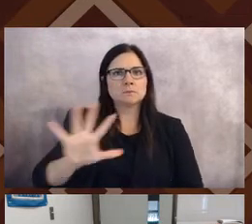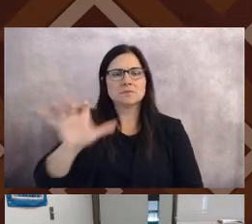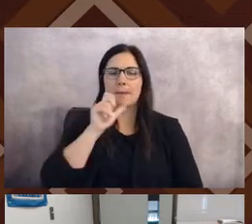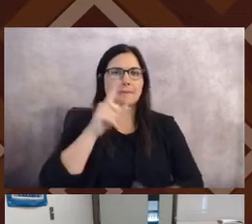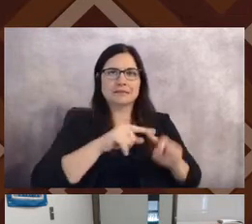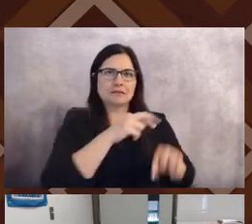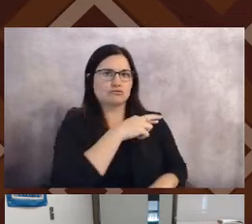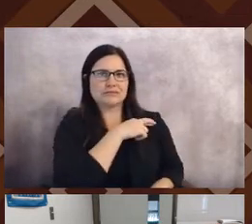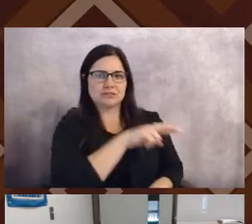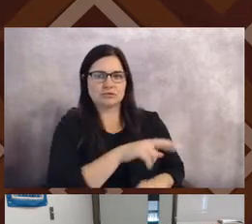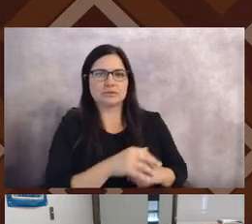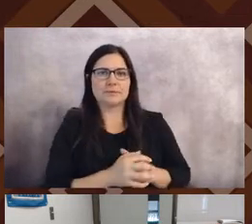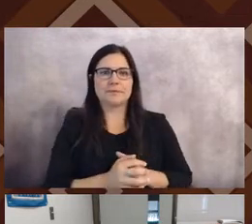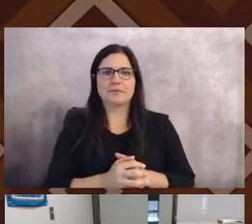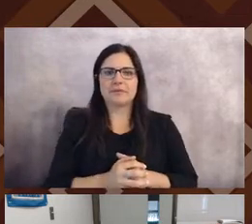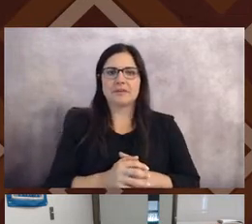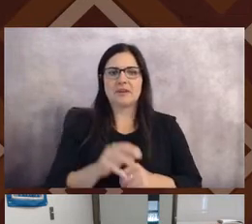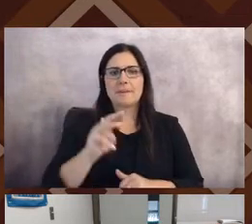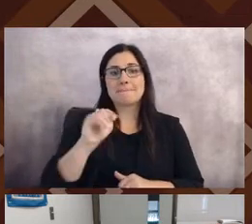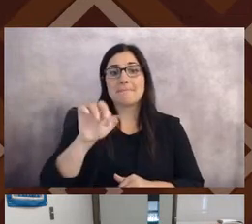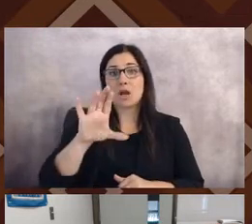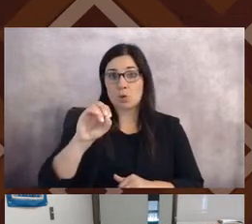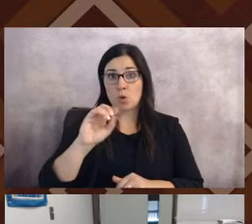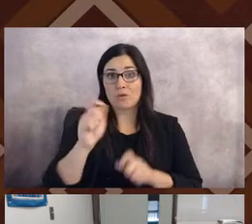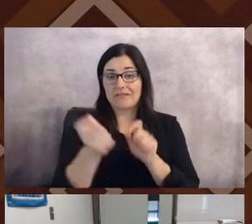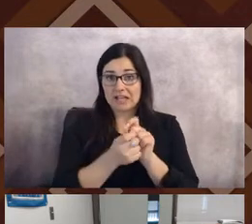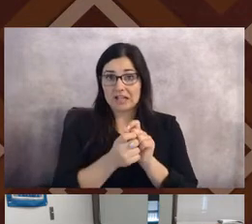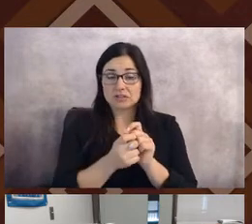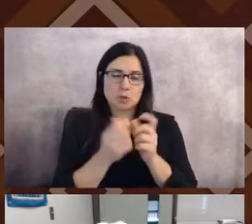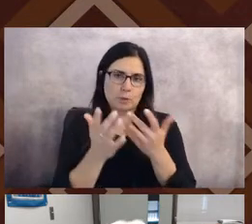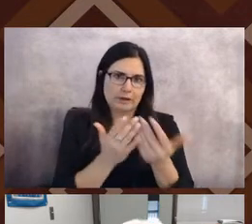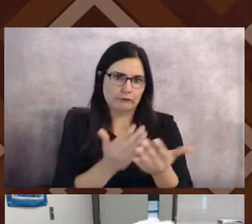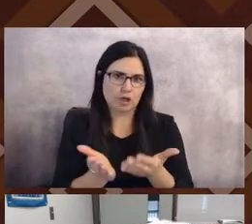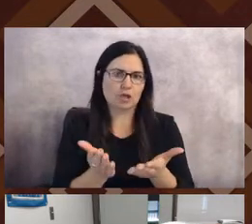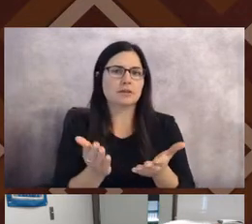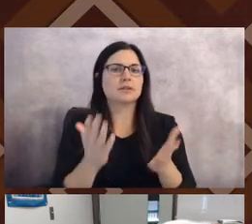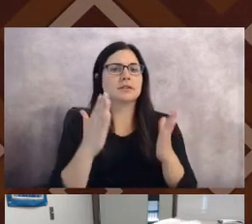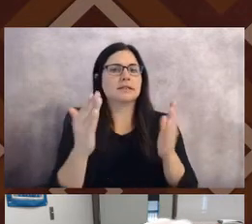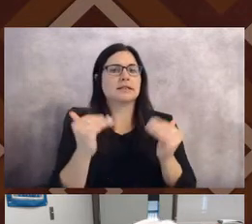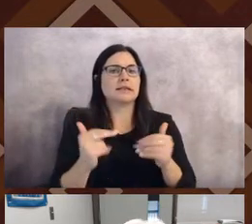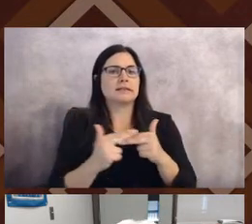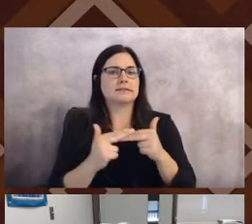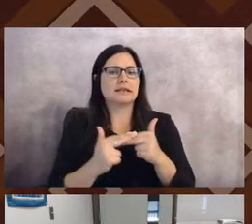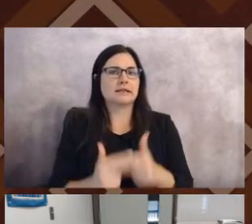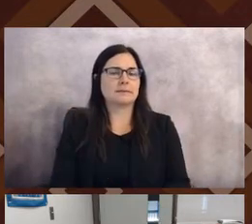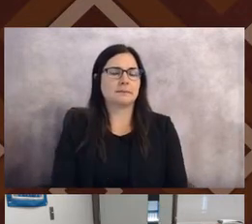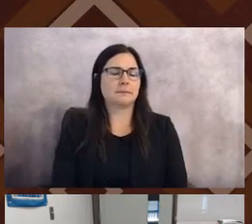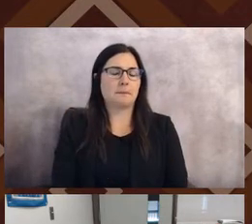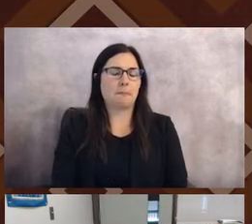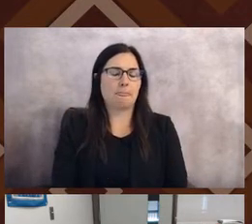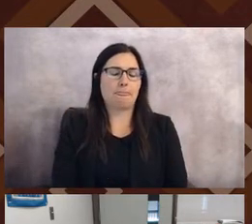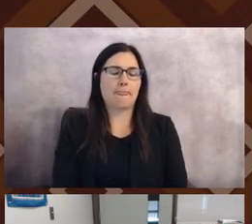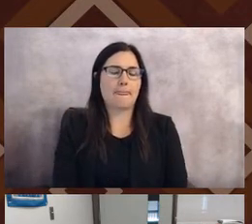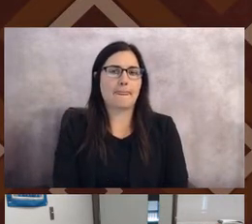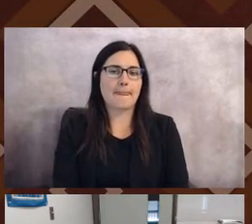Let me take my revenge or whatever next likely so.